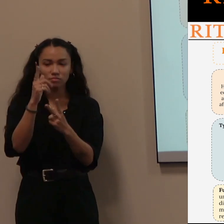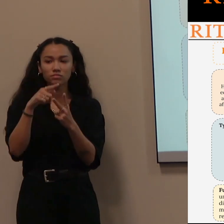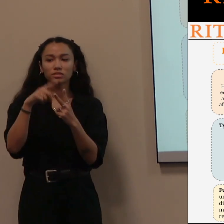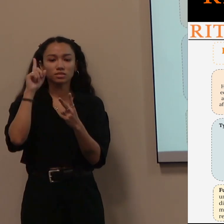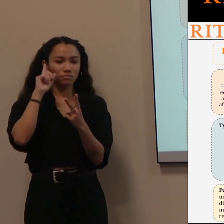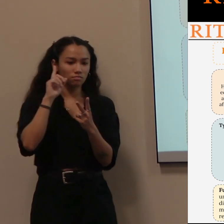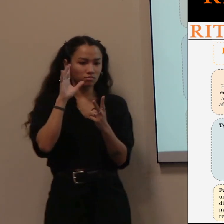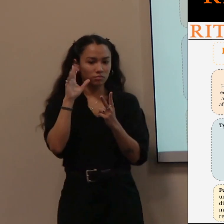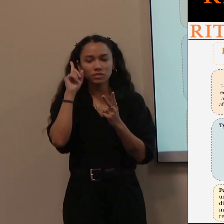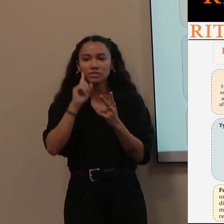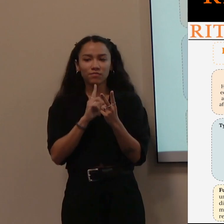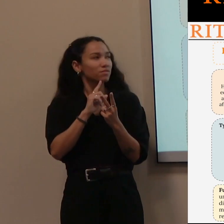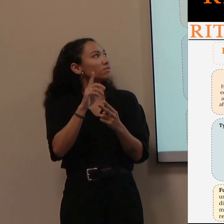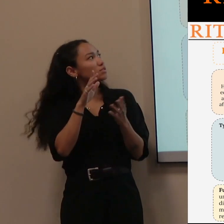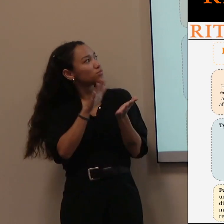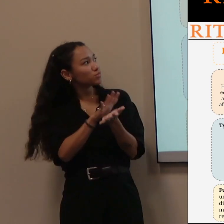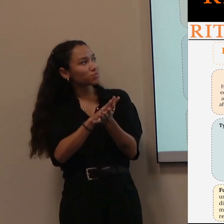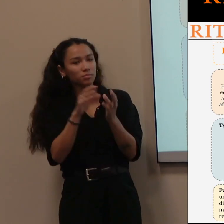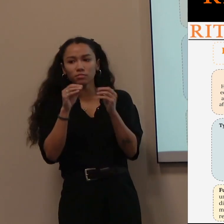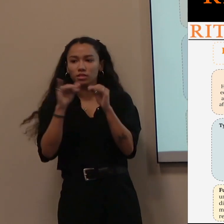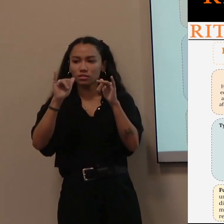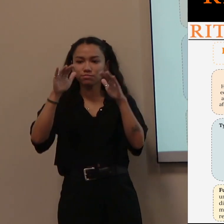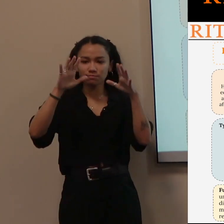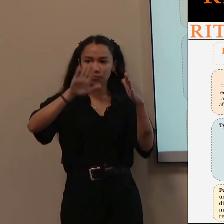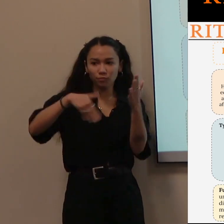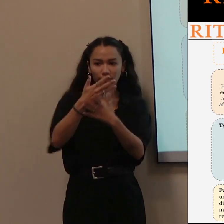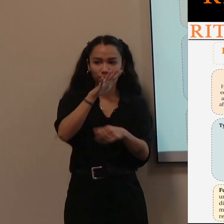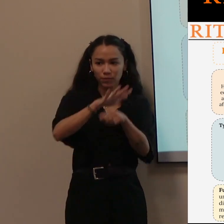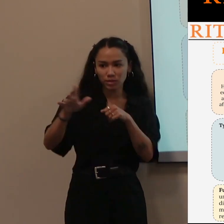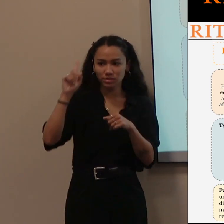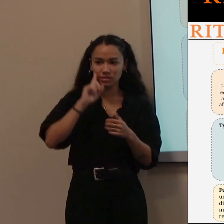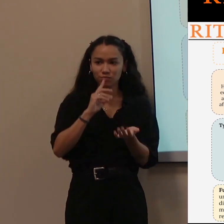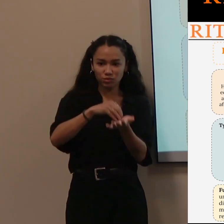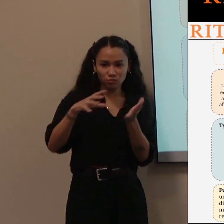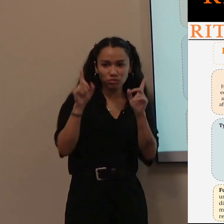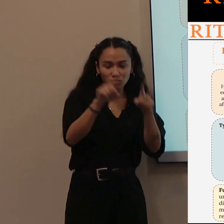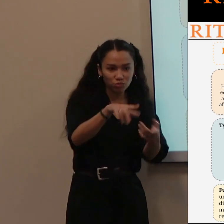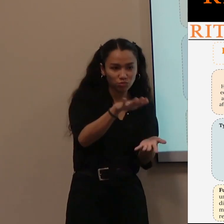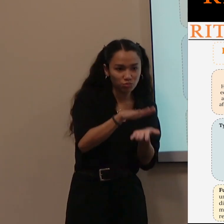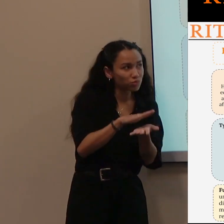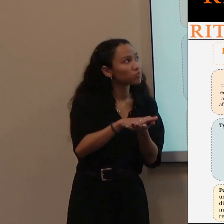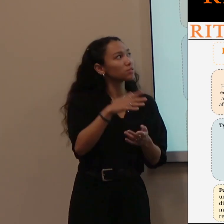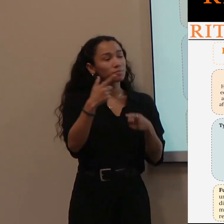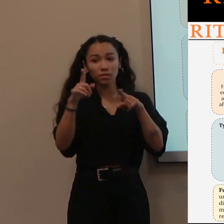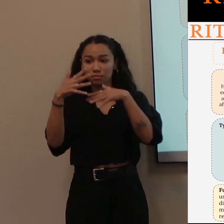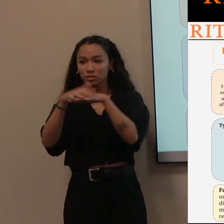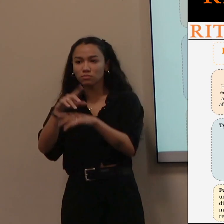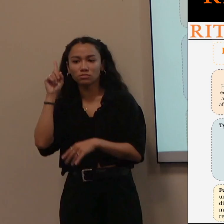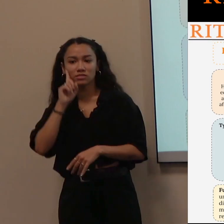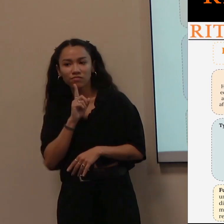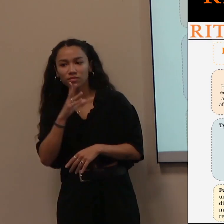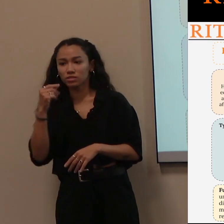mainstream schools are different. Deaf schools have deaf students in attendance, everyone is deaf, that goes there, while mainstream schools have